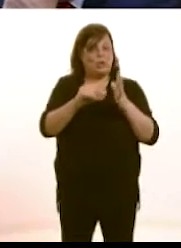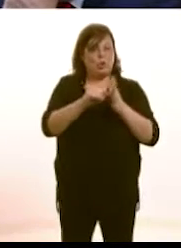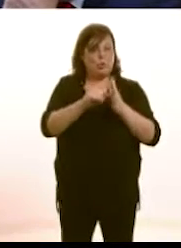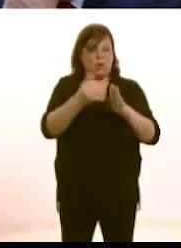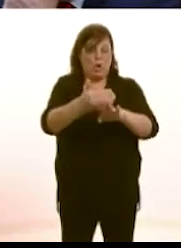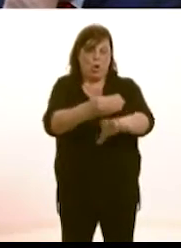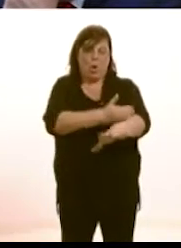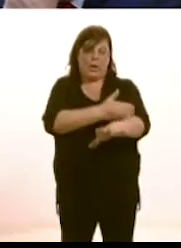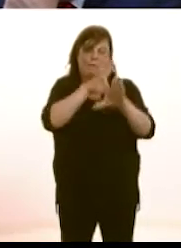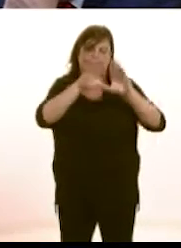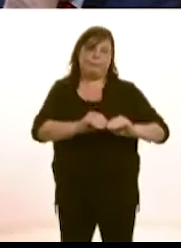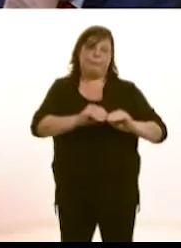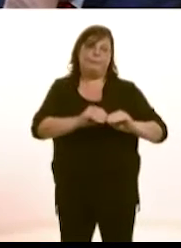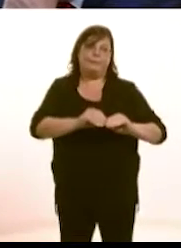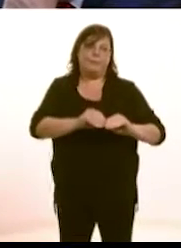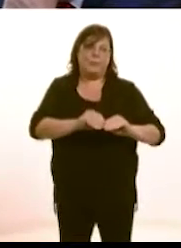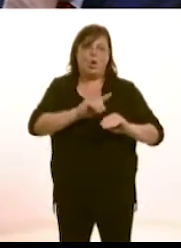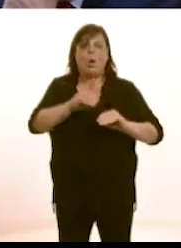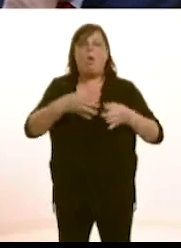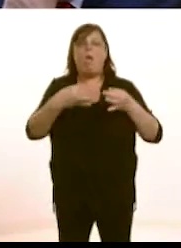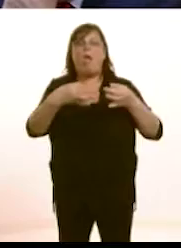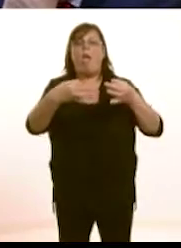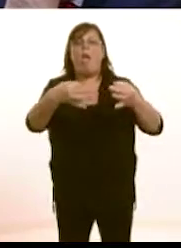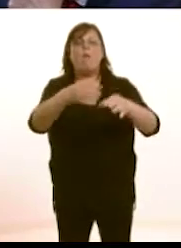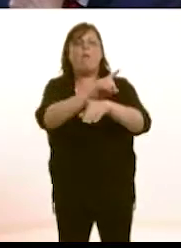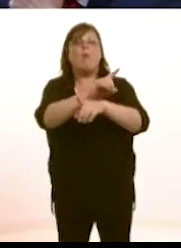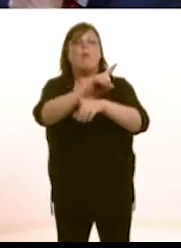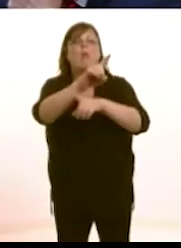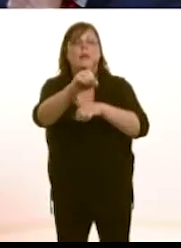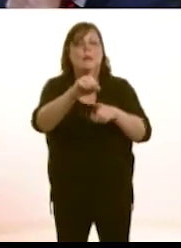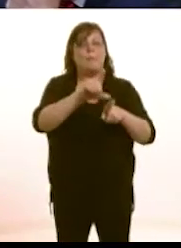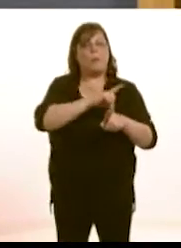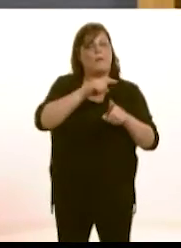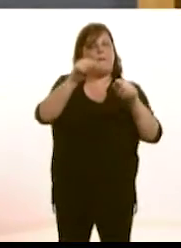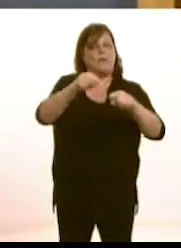on rather than, of course, dealing with the aftermath and the trauma that causes for the victim.